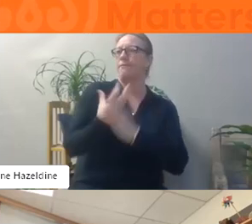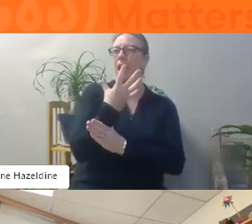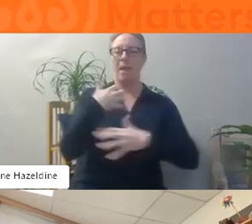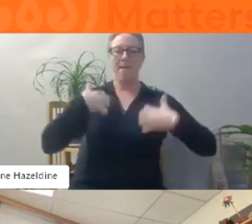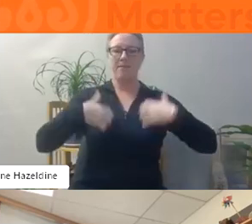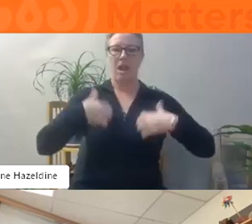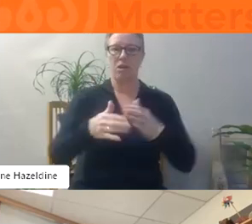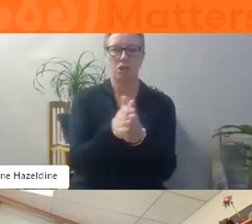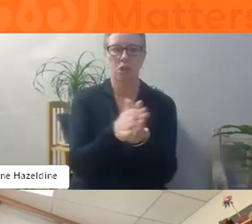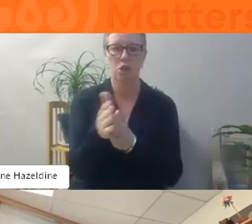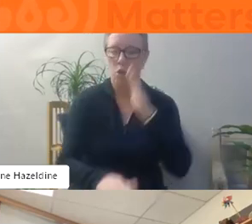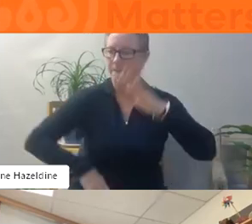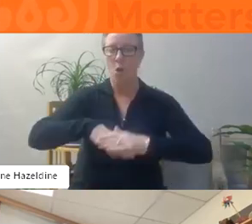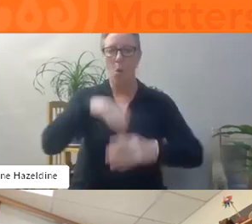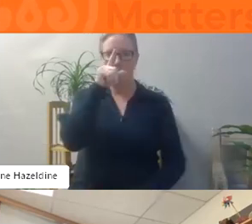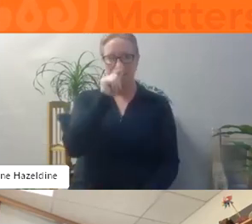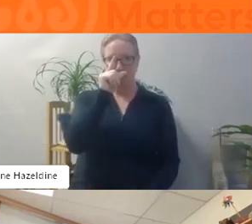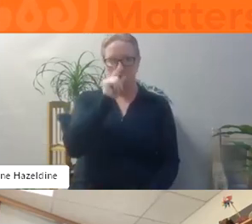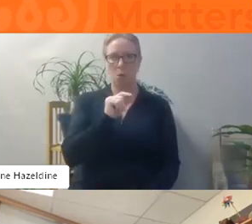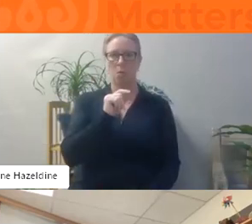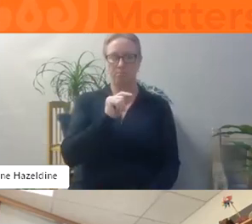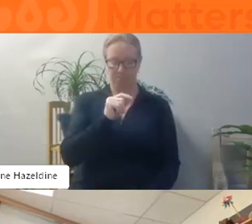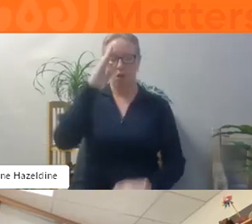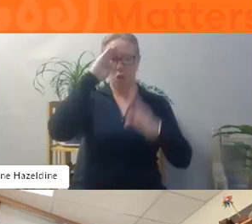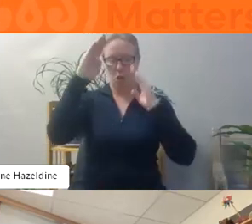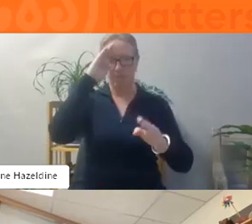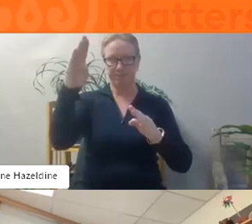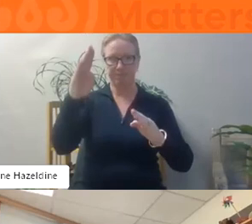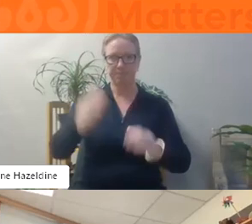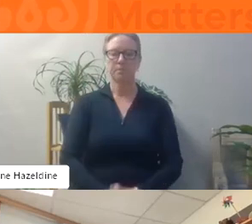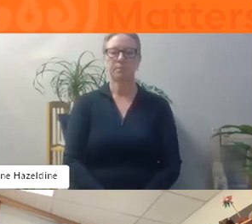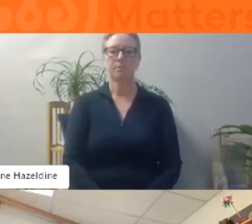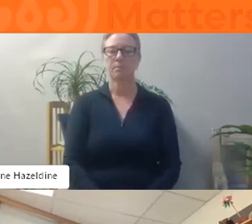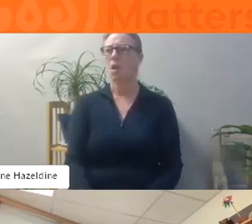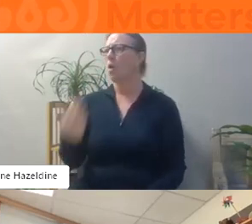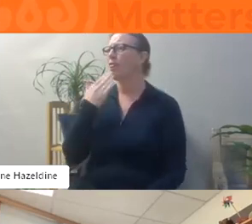full potential. Kia ora koutou. Kia ora, thank you, Claire, for